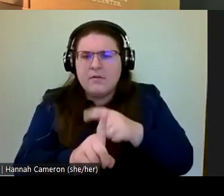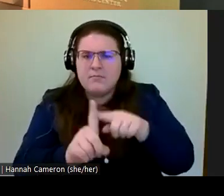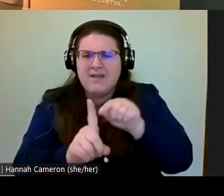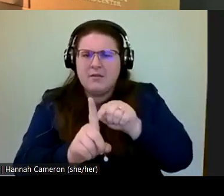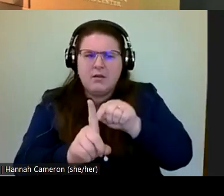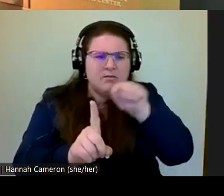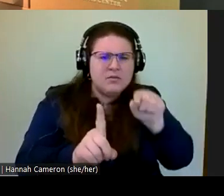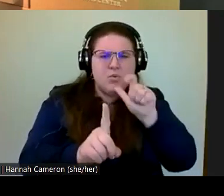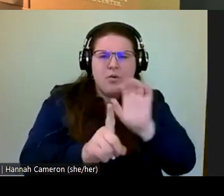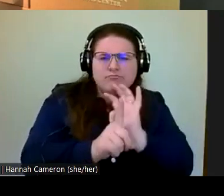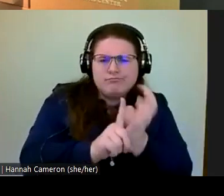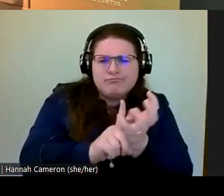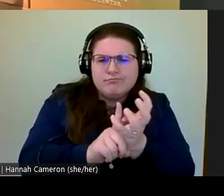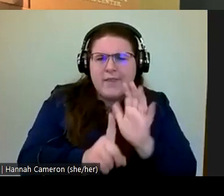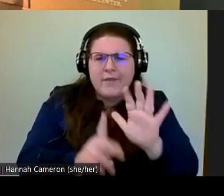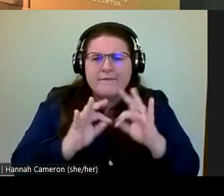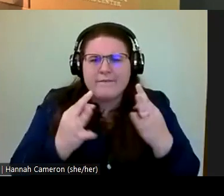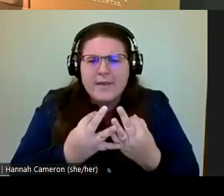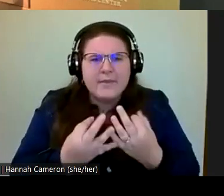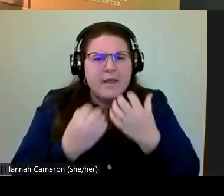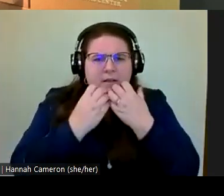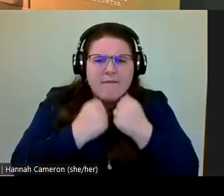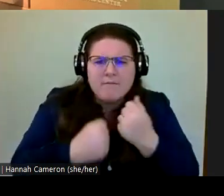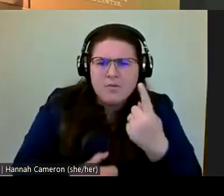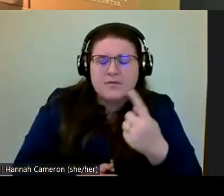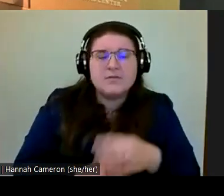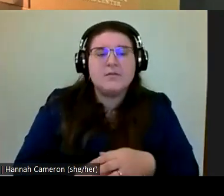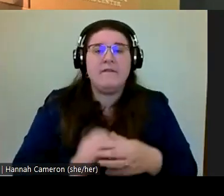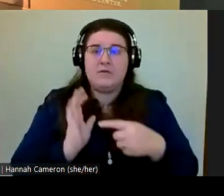uh you know you're going to make more mistakes and we have actually really good data on that